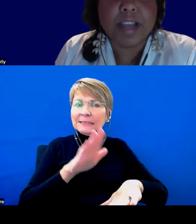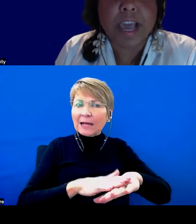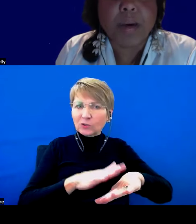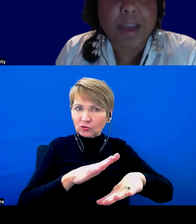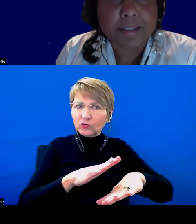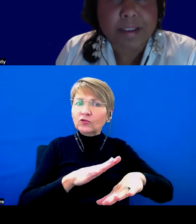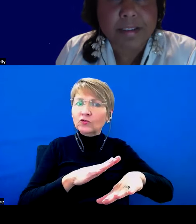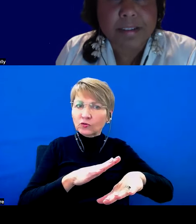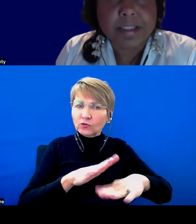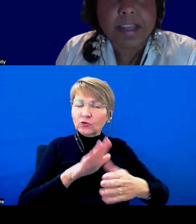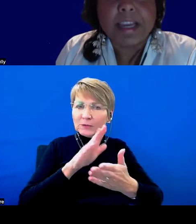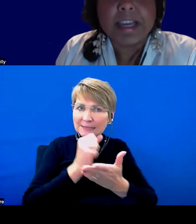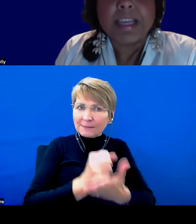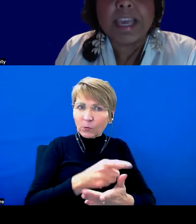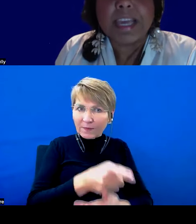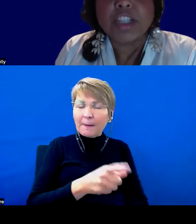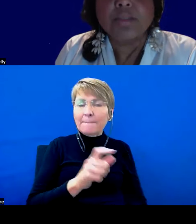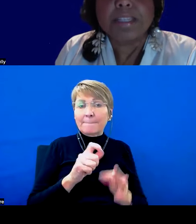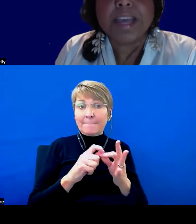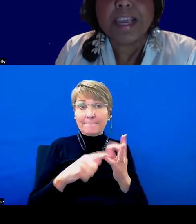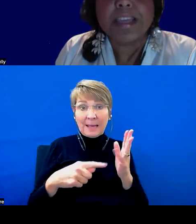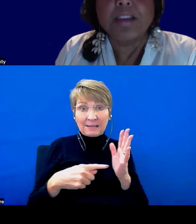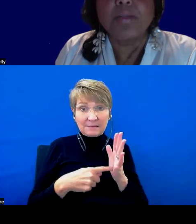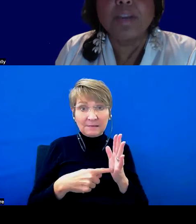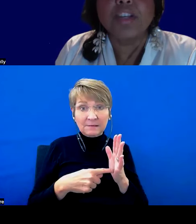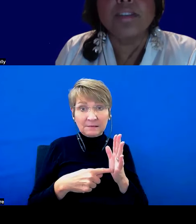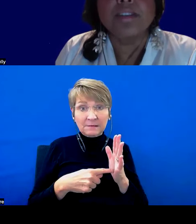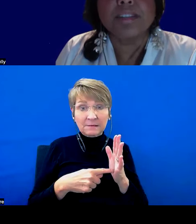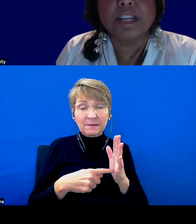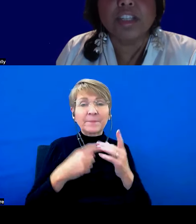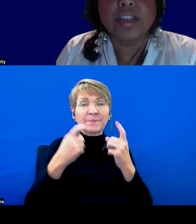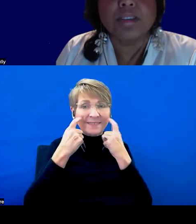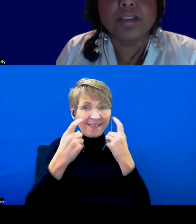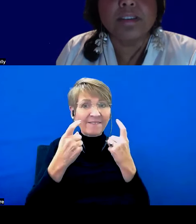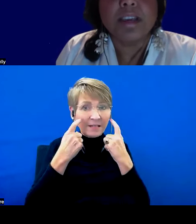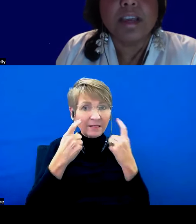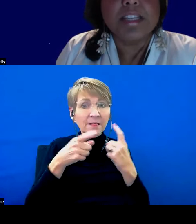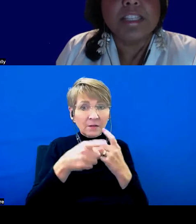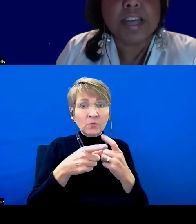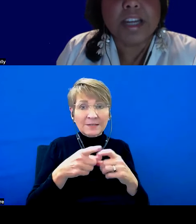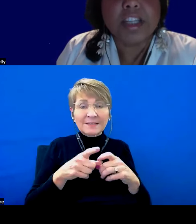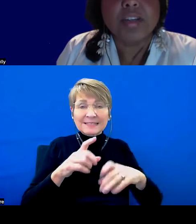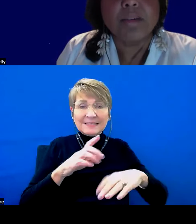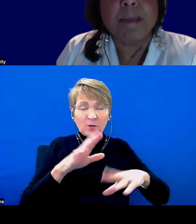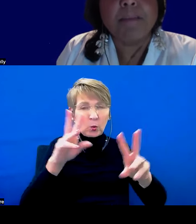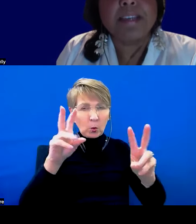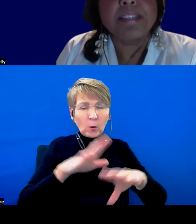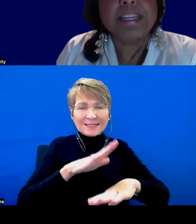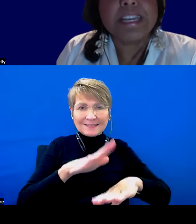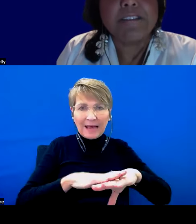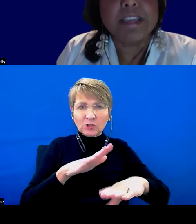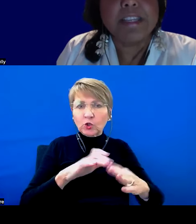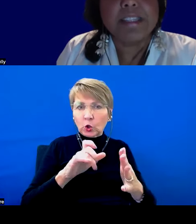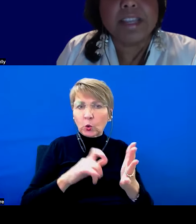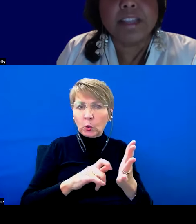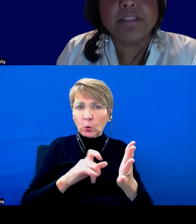However, care should be taken when using touch cues. Touch may be a significant sense for the